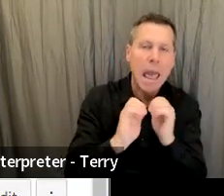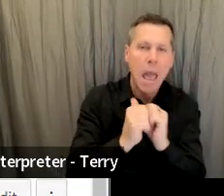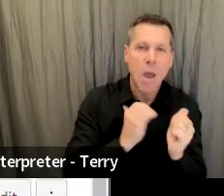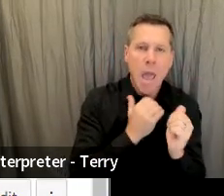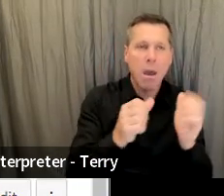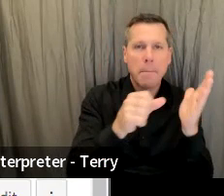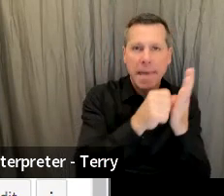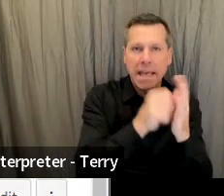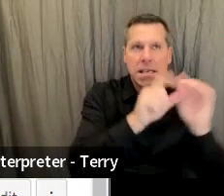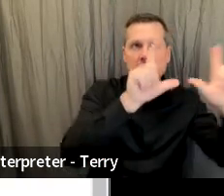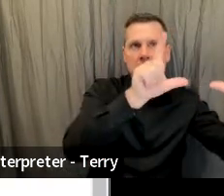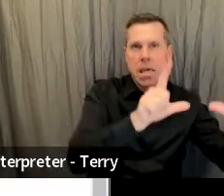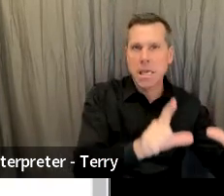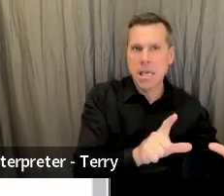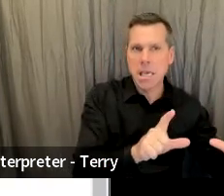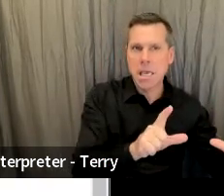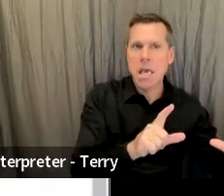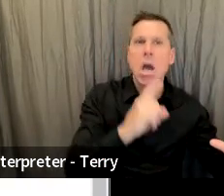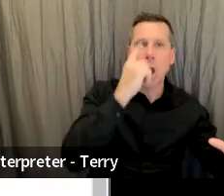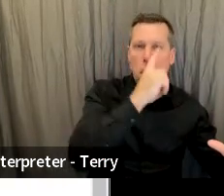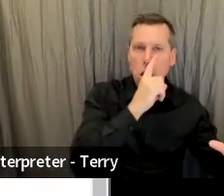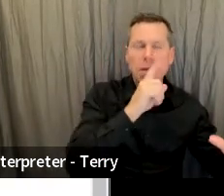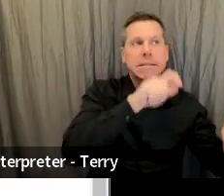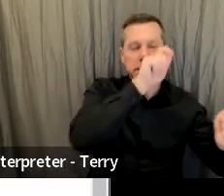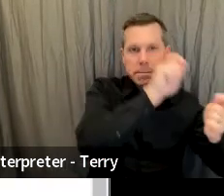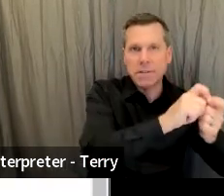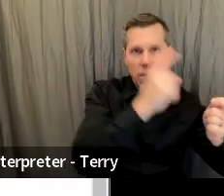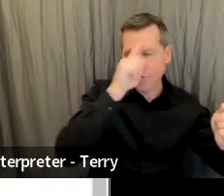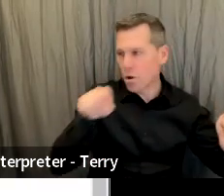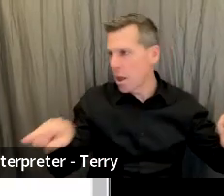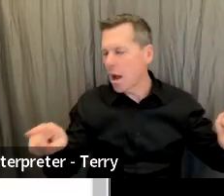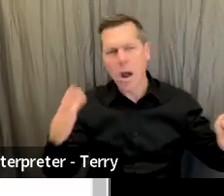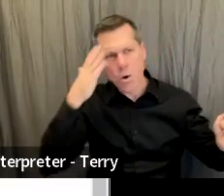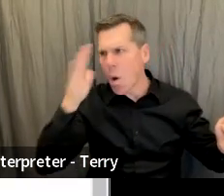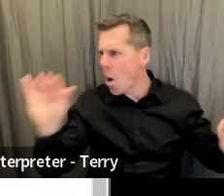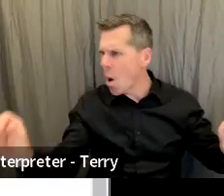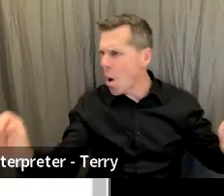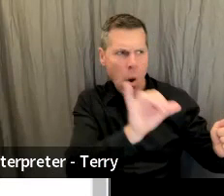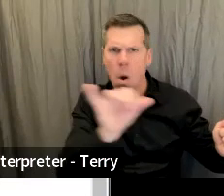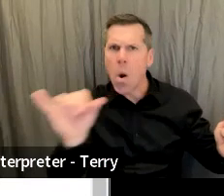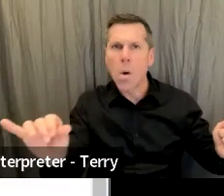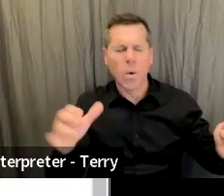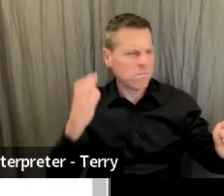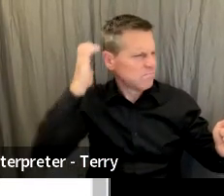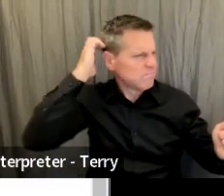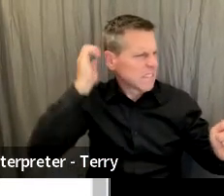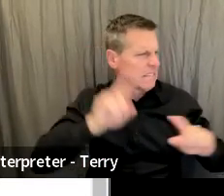reflect a specific user interface. We have some material with the HTML codes as well